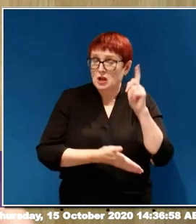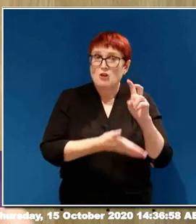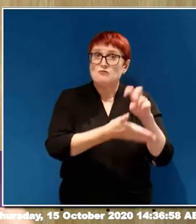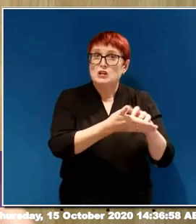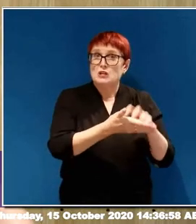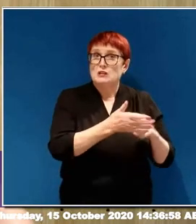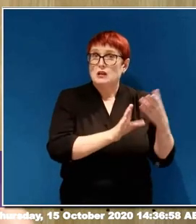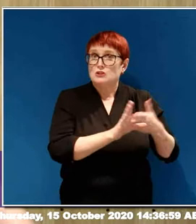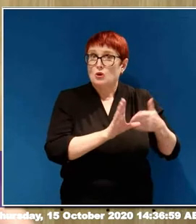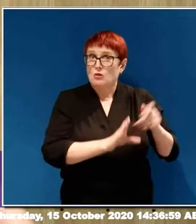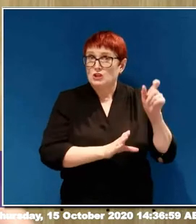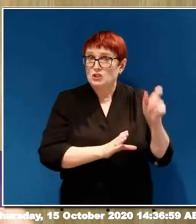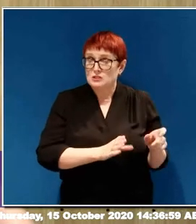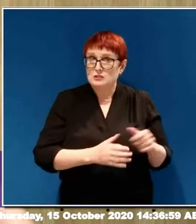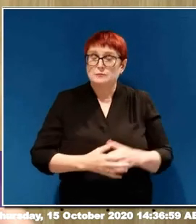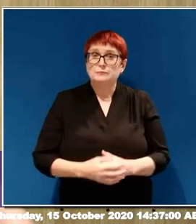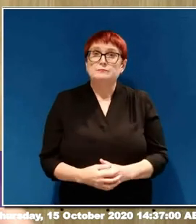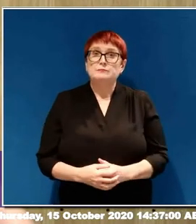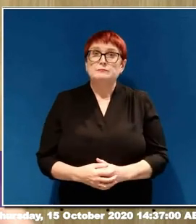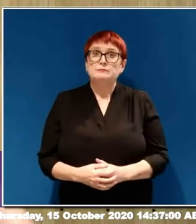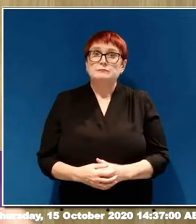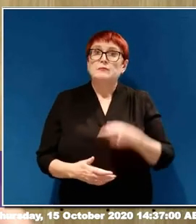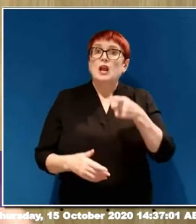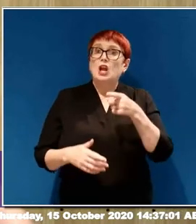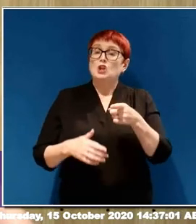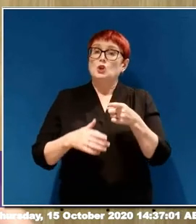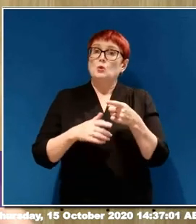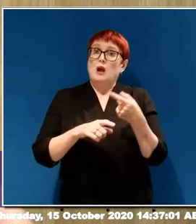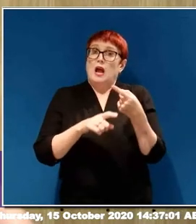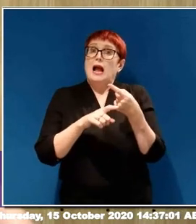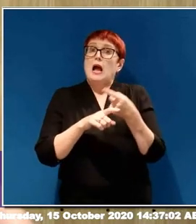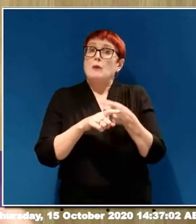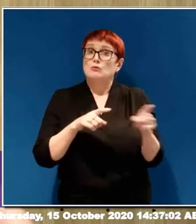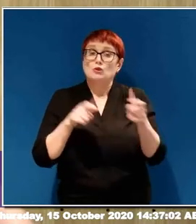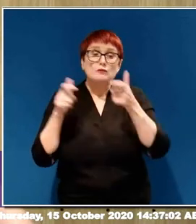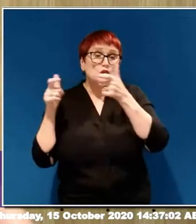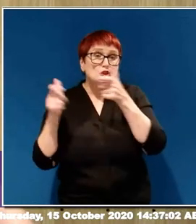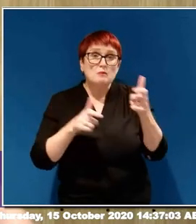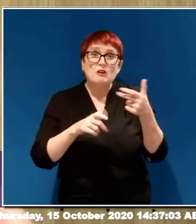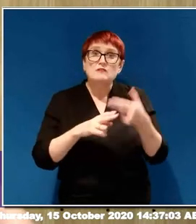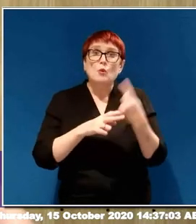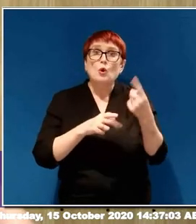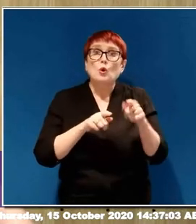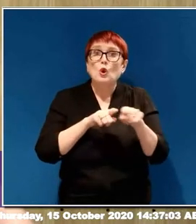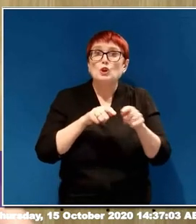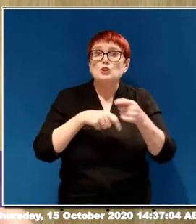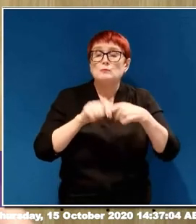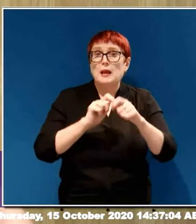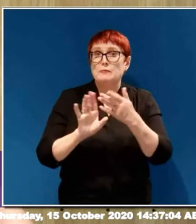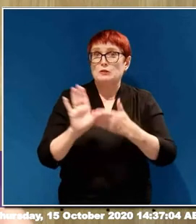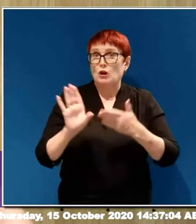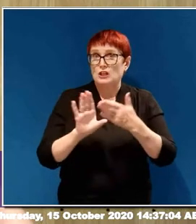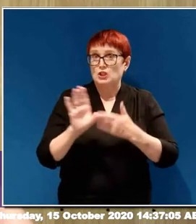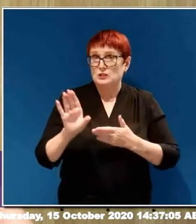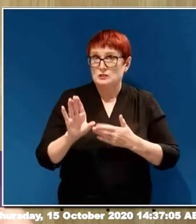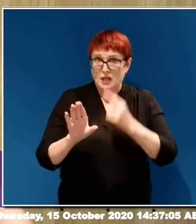supervisor for psychology, and you're able to provide technical supervision to psychologists, correct?